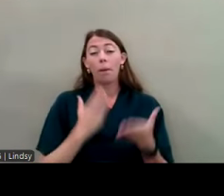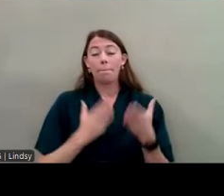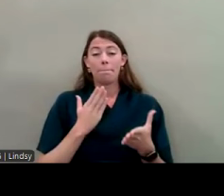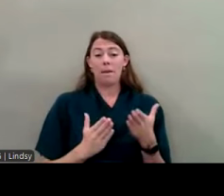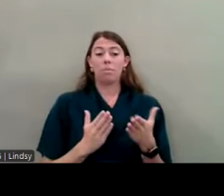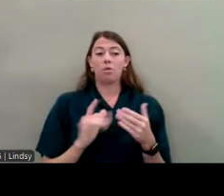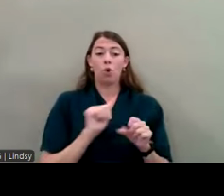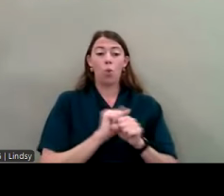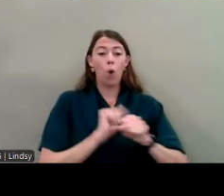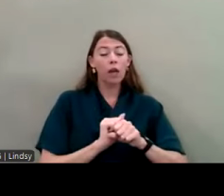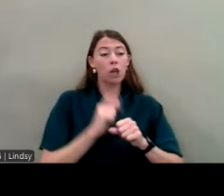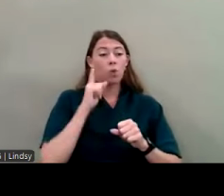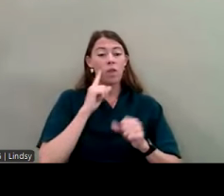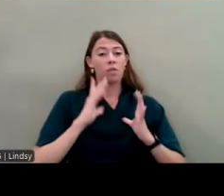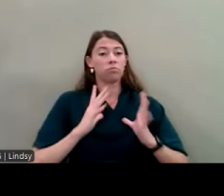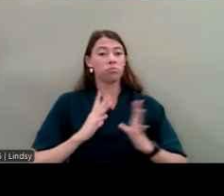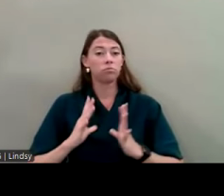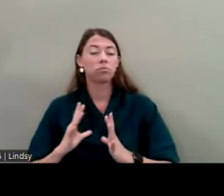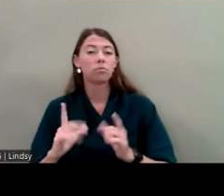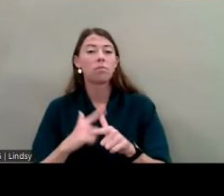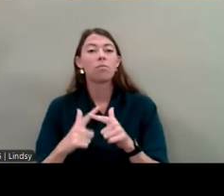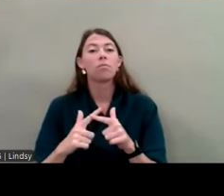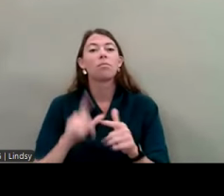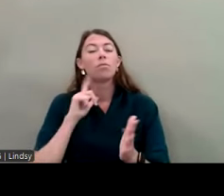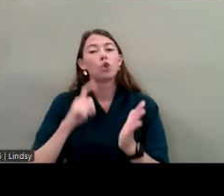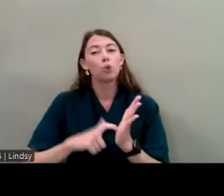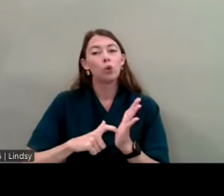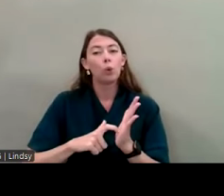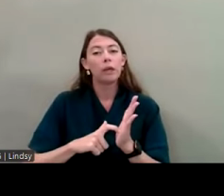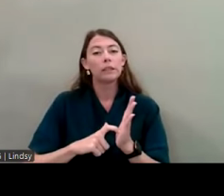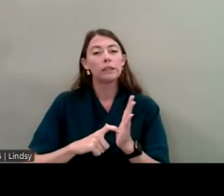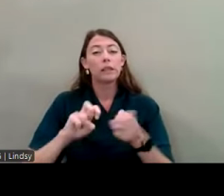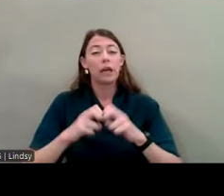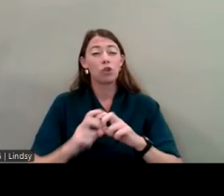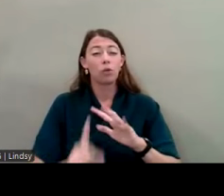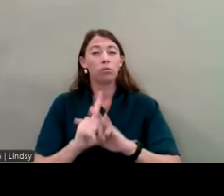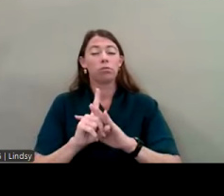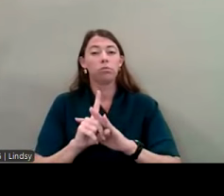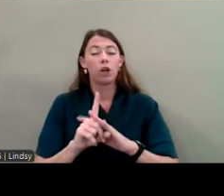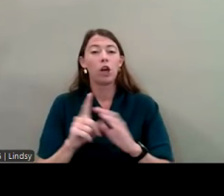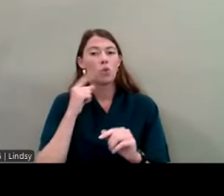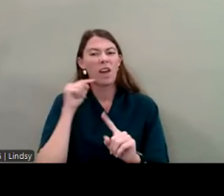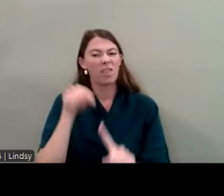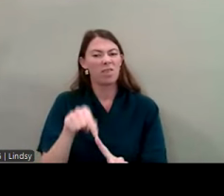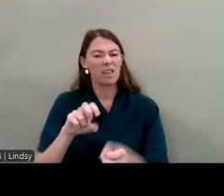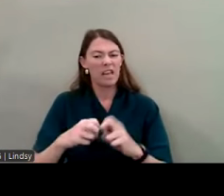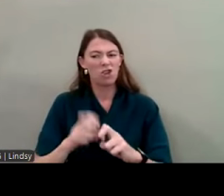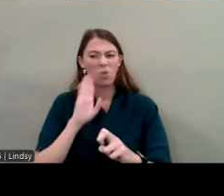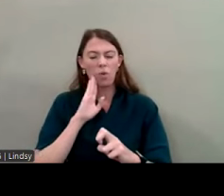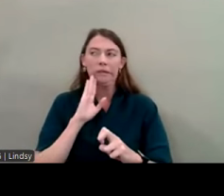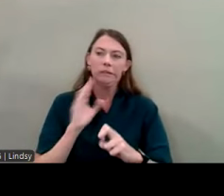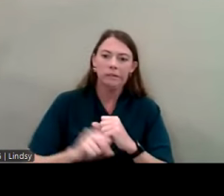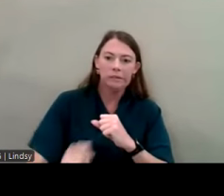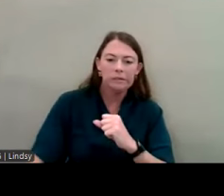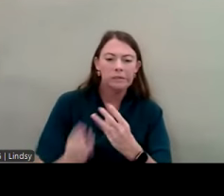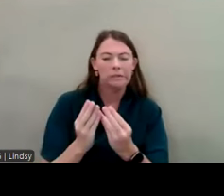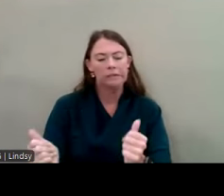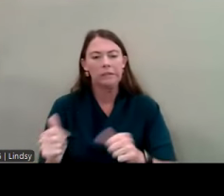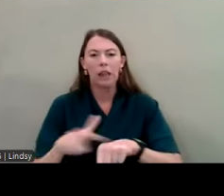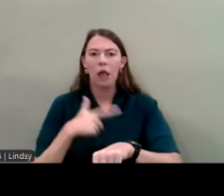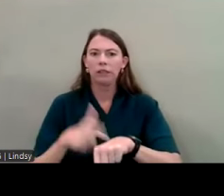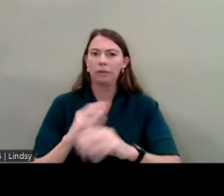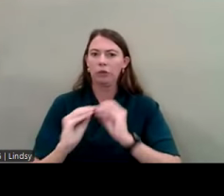So issues that were estimated like taking a long time, they actually the solution was very quick